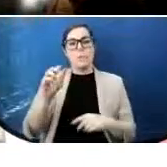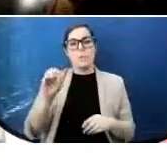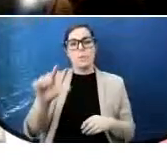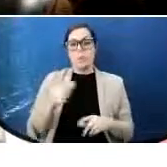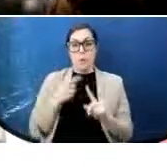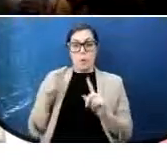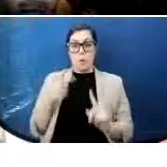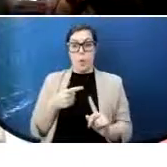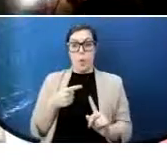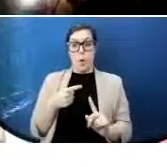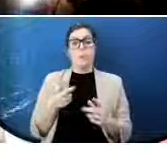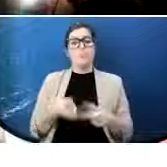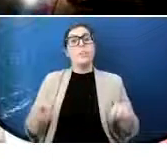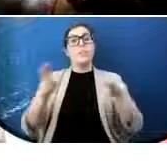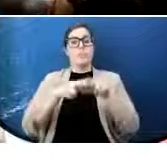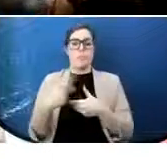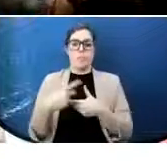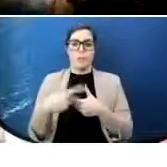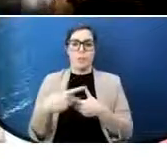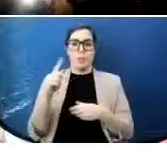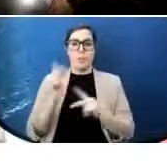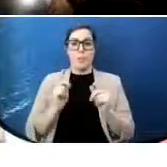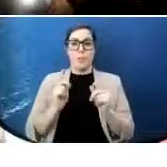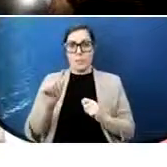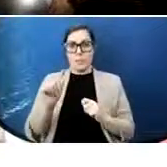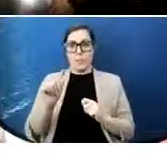increase the participation of people with disabilities in study abroad to outfit them